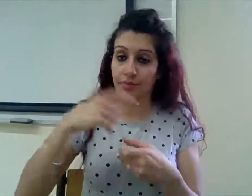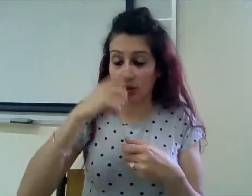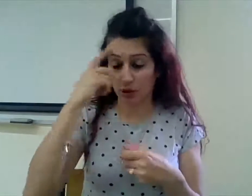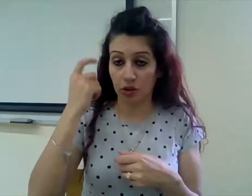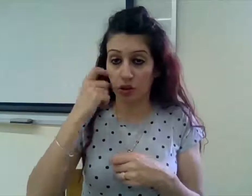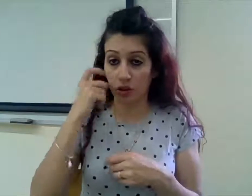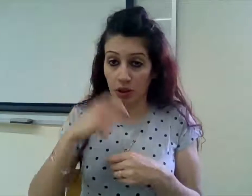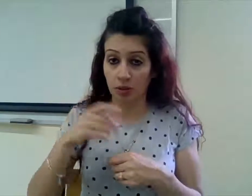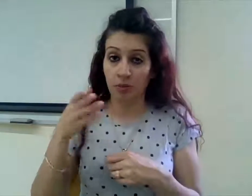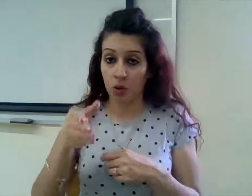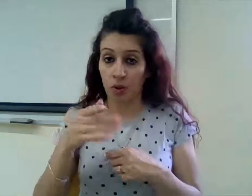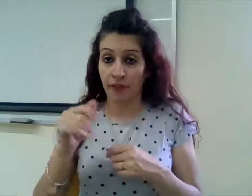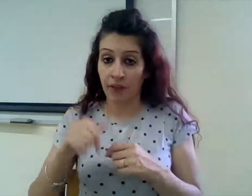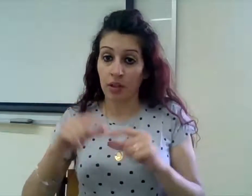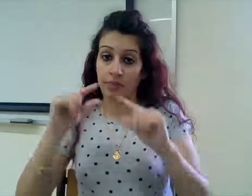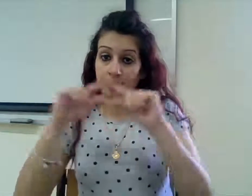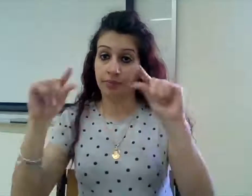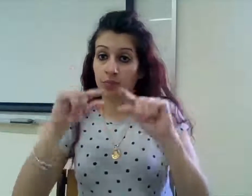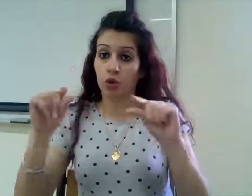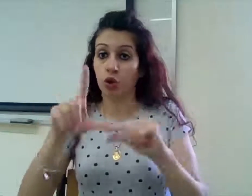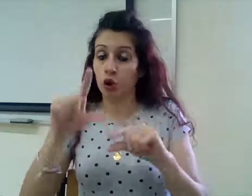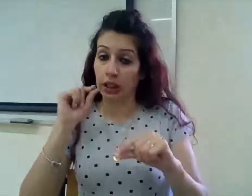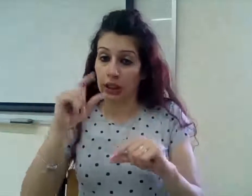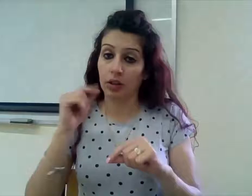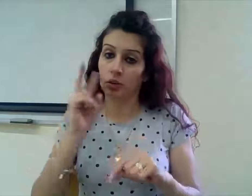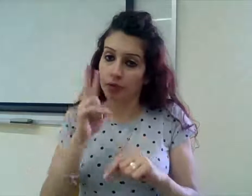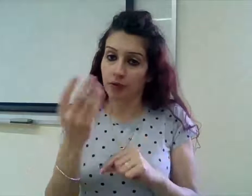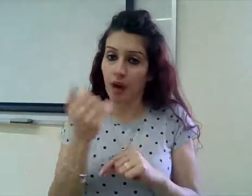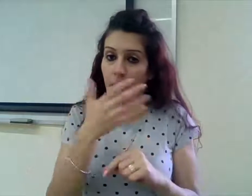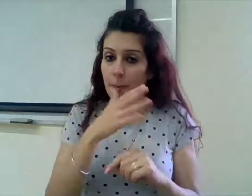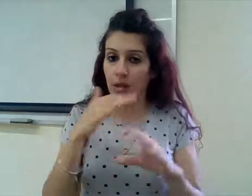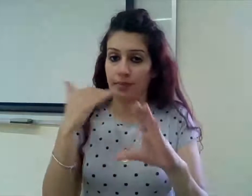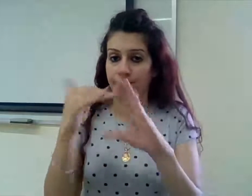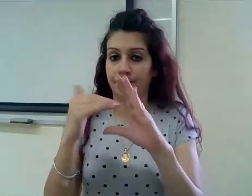Zana or lower-end would you like to answer these questions or if it's one of